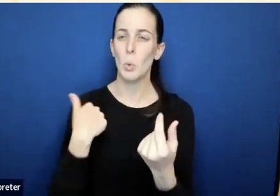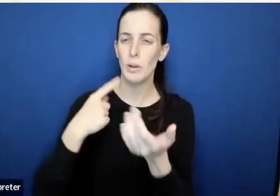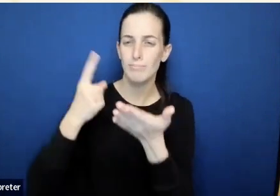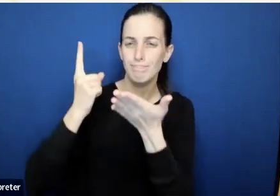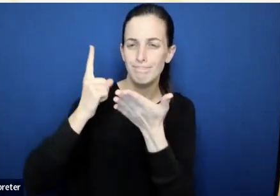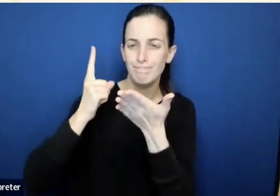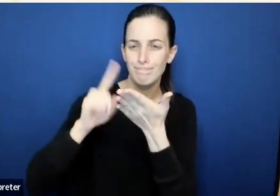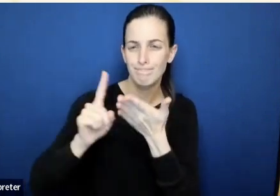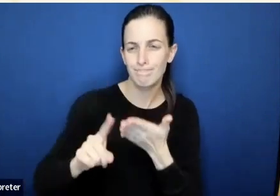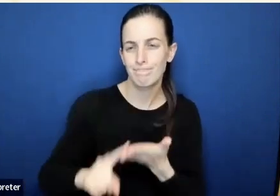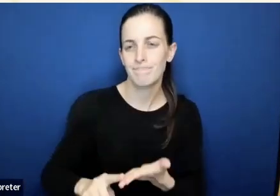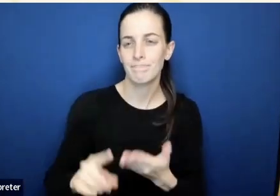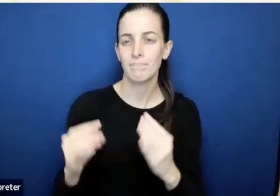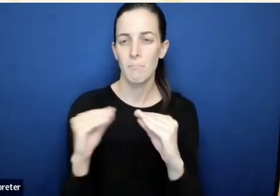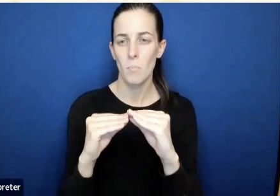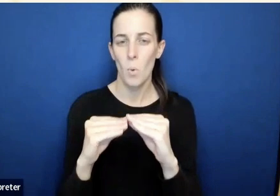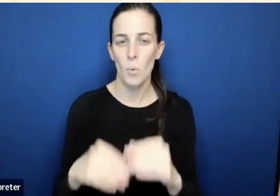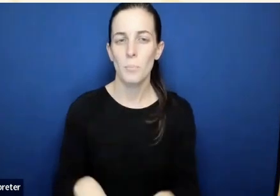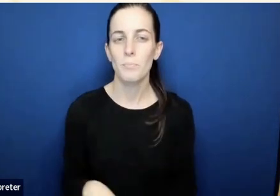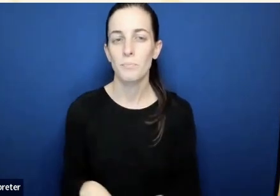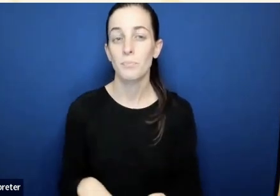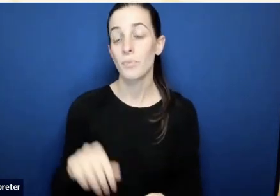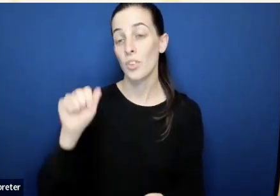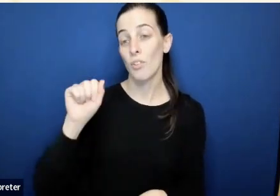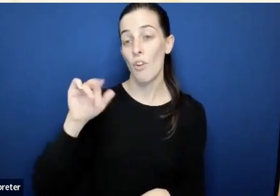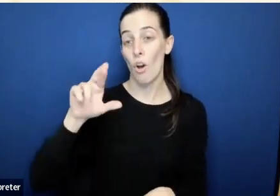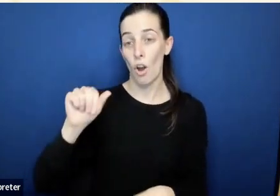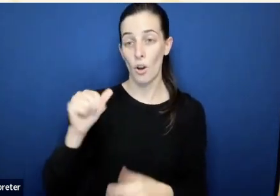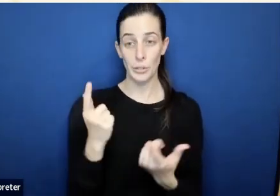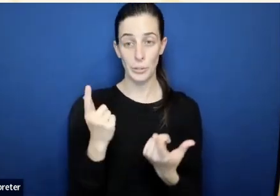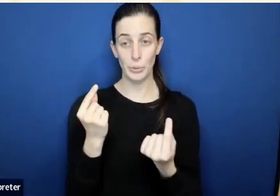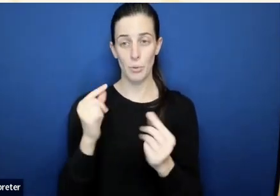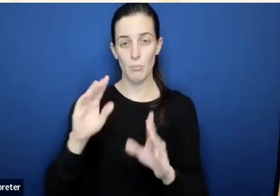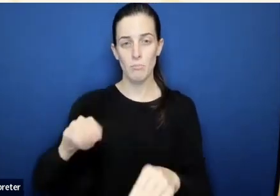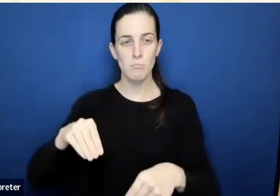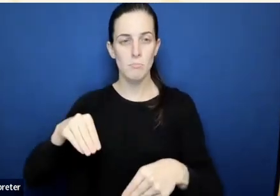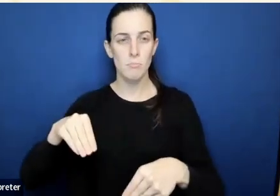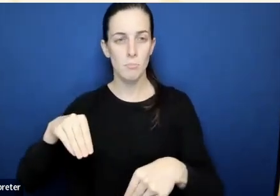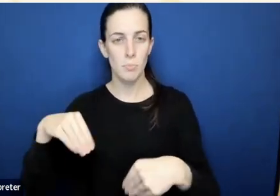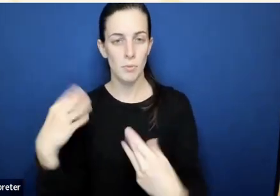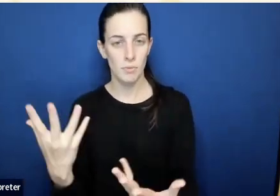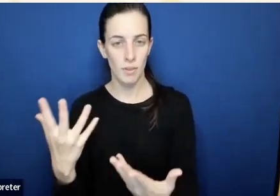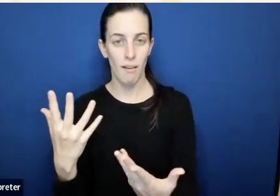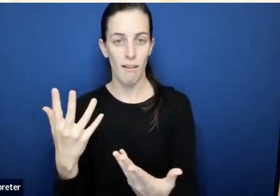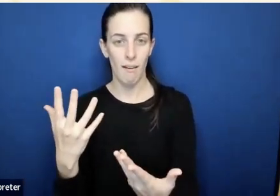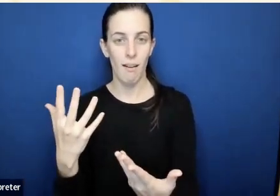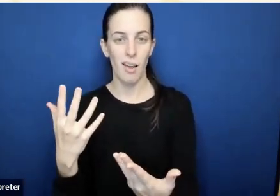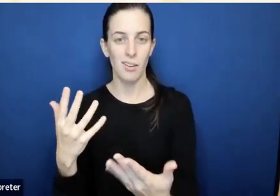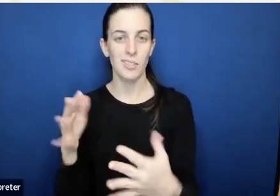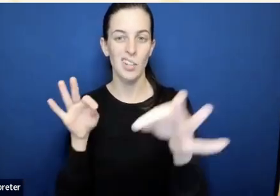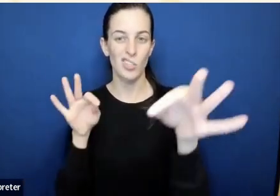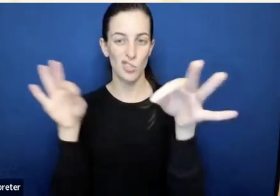Indeed. So ARIA helps Authors to describe the type of widgets